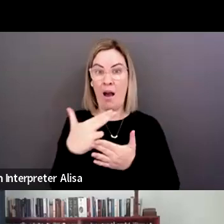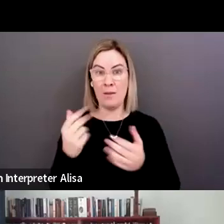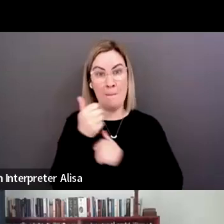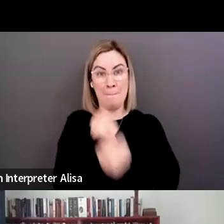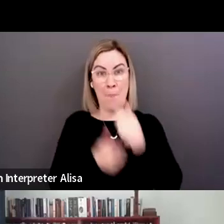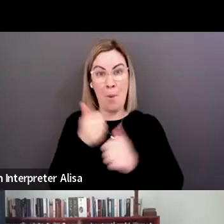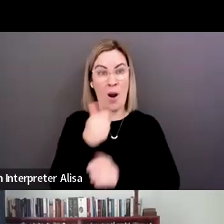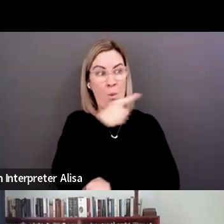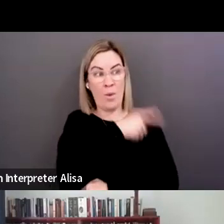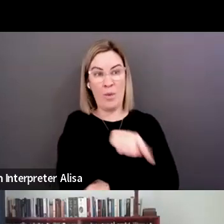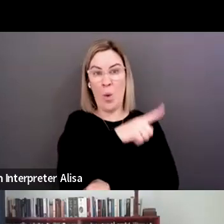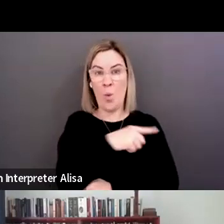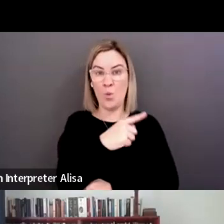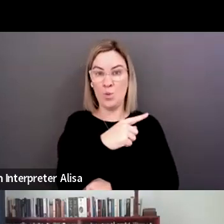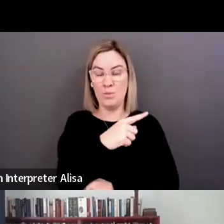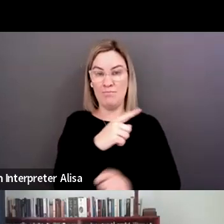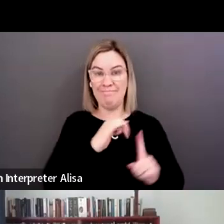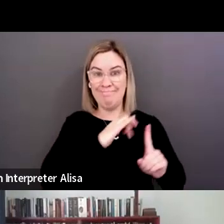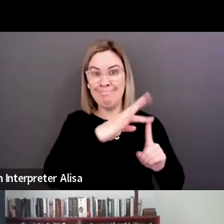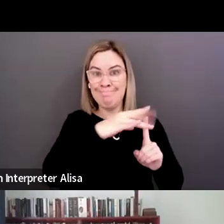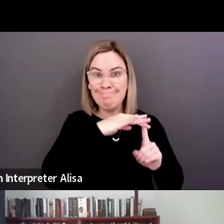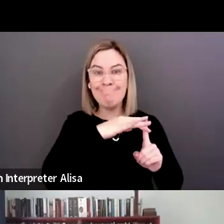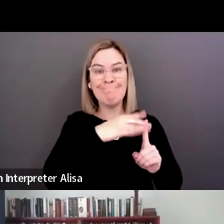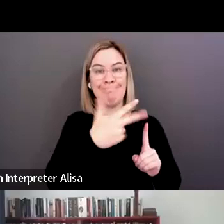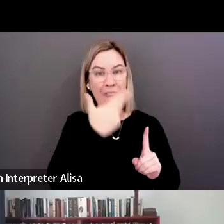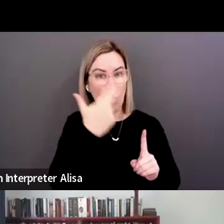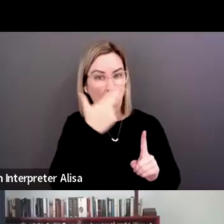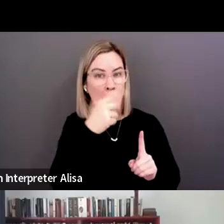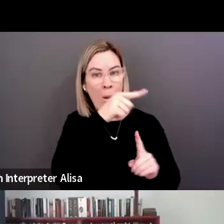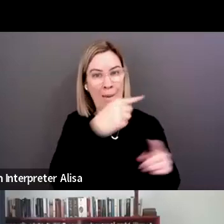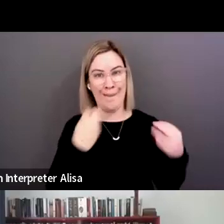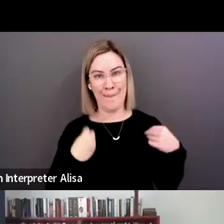won in the narrative and cultural space. This is one of the reasons why